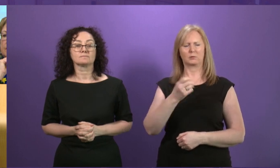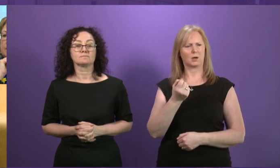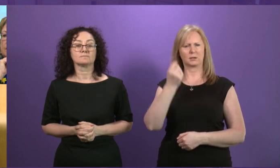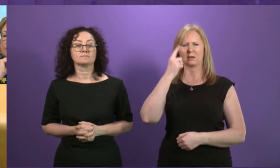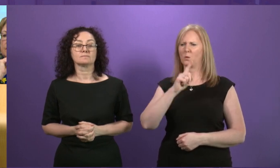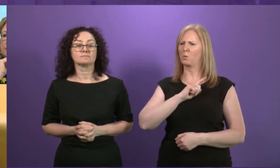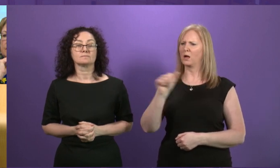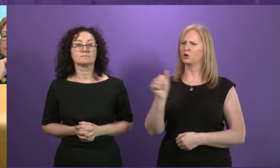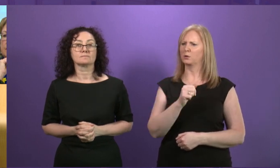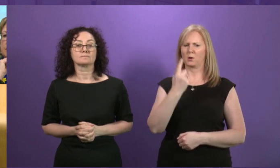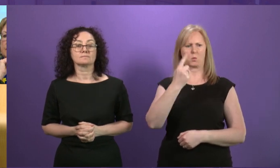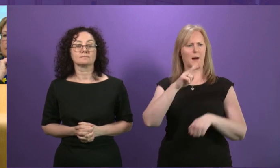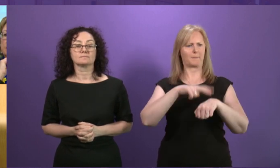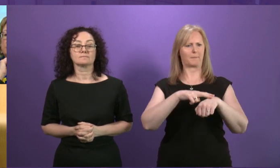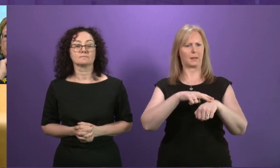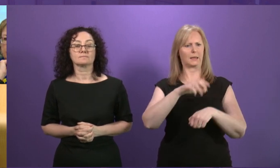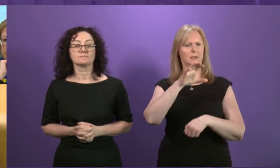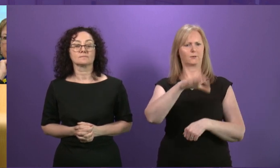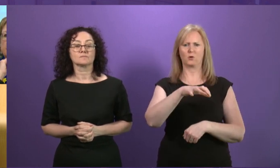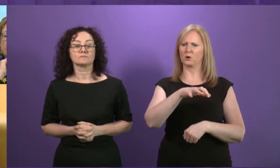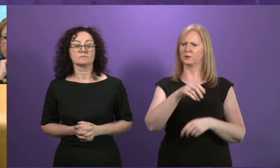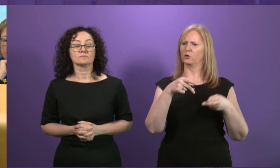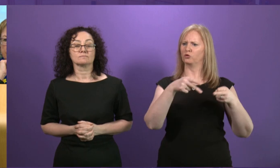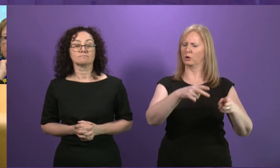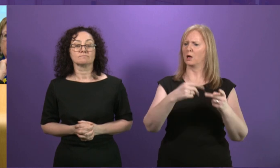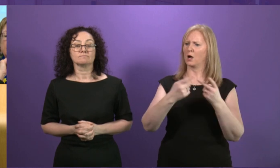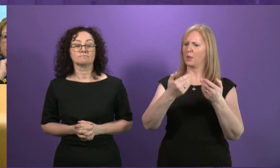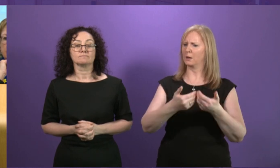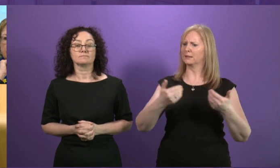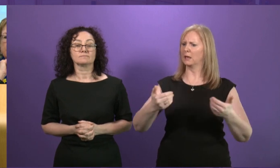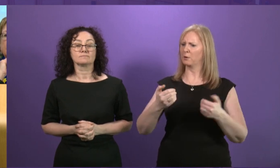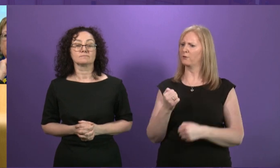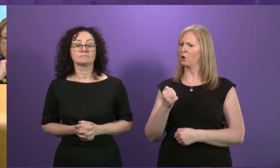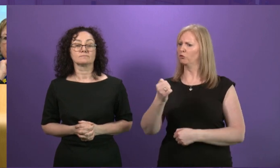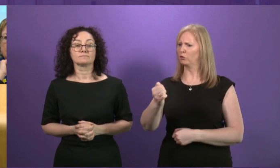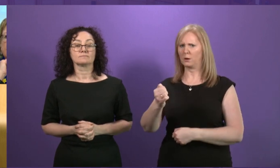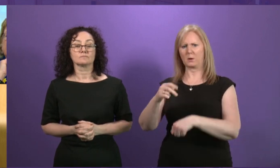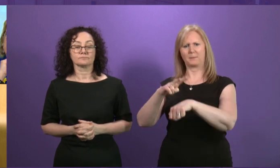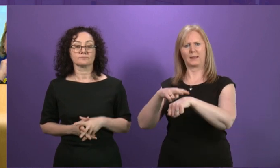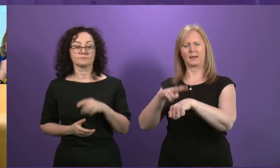street outside the railway station and a separate police force for the railway station itself?